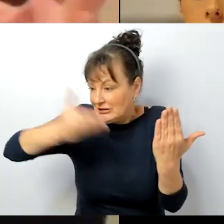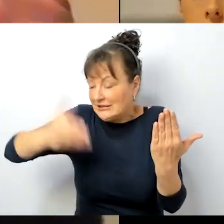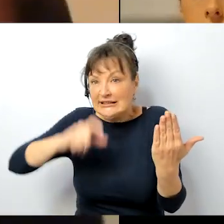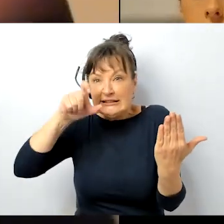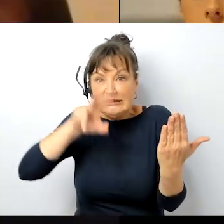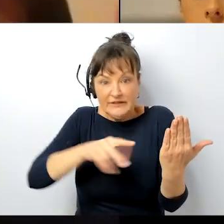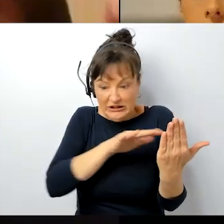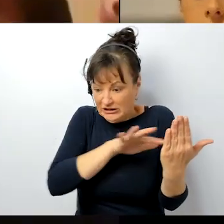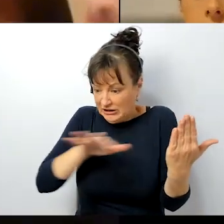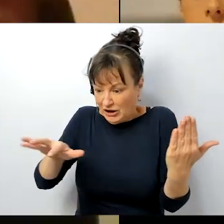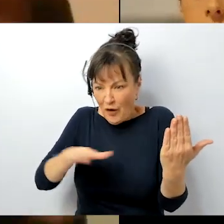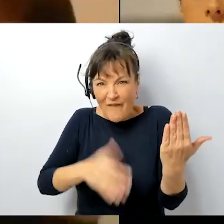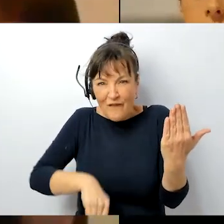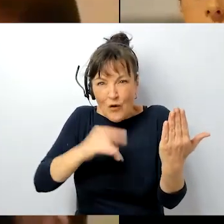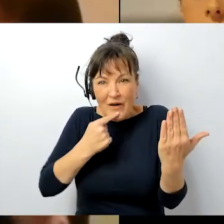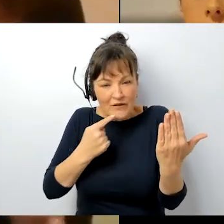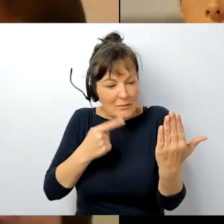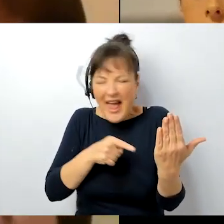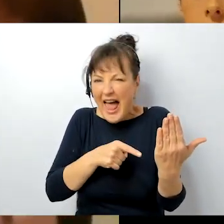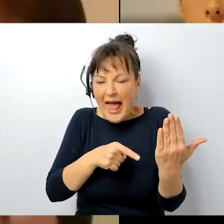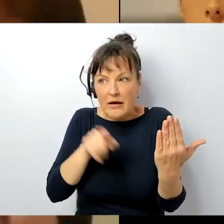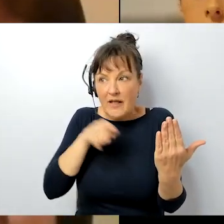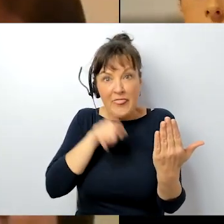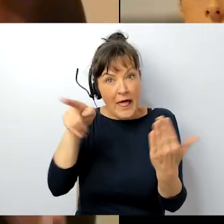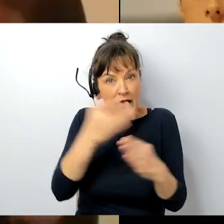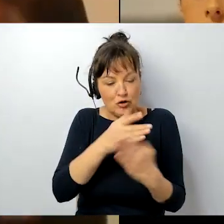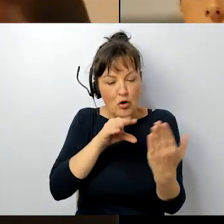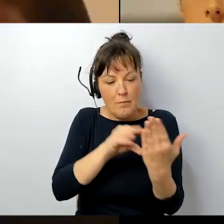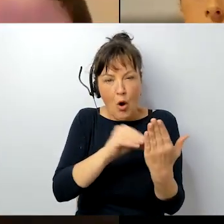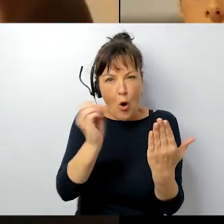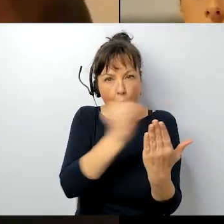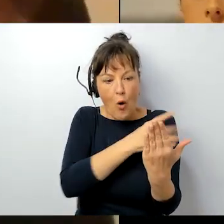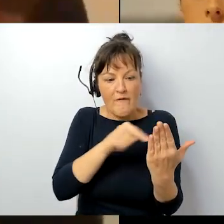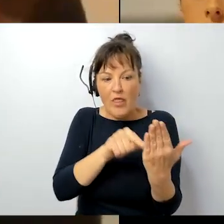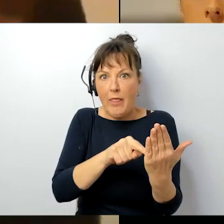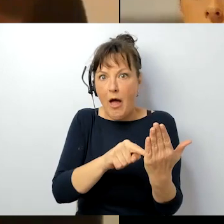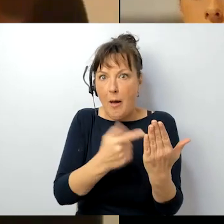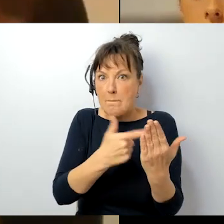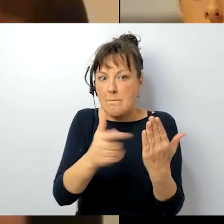CV that has everything on it but that's not the CV you send out. You'd remove bits that aren't as